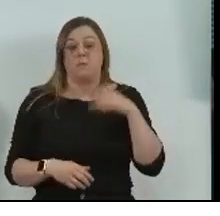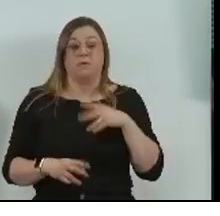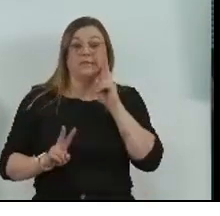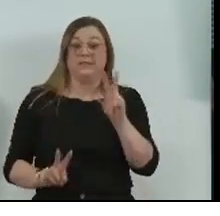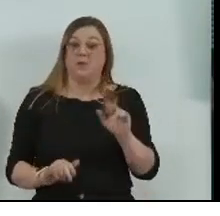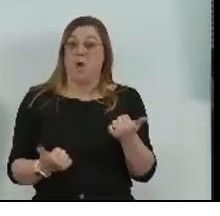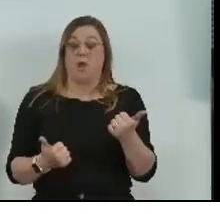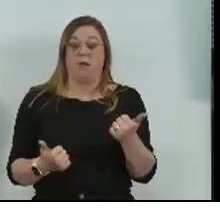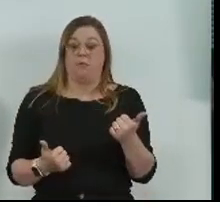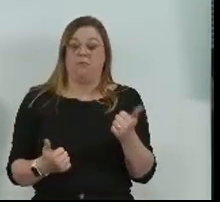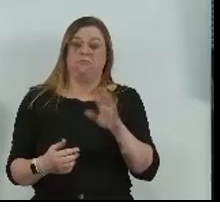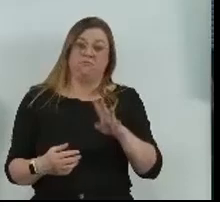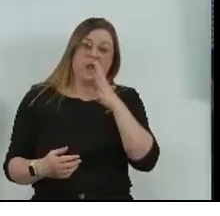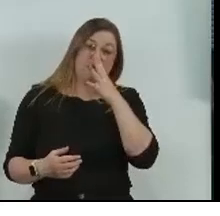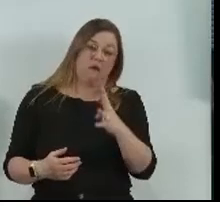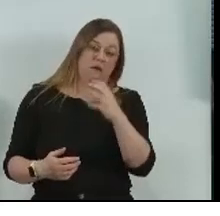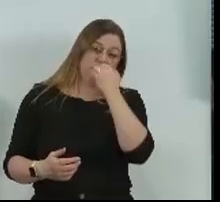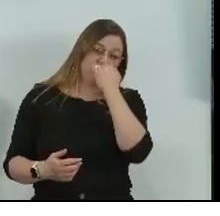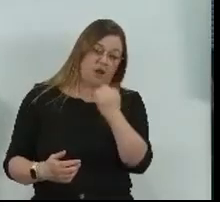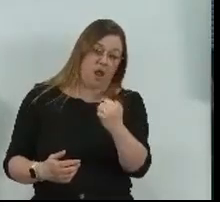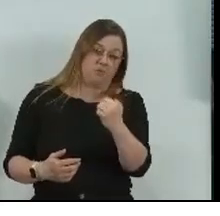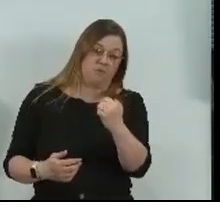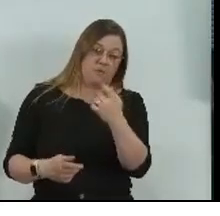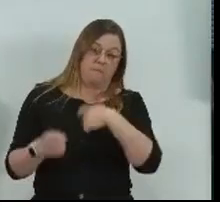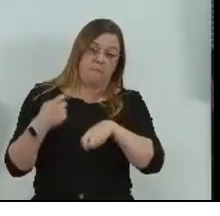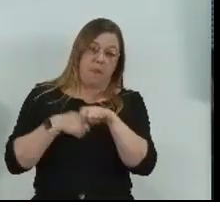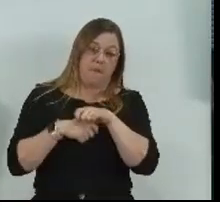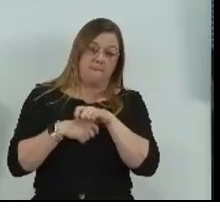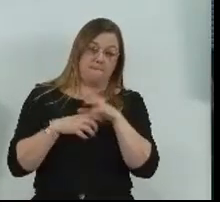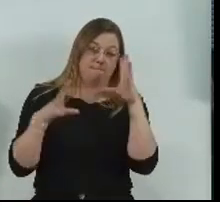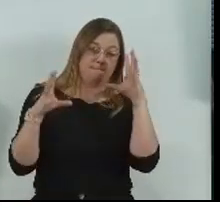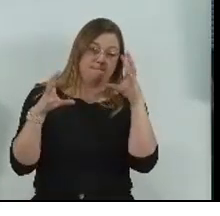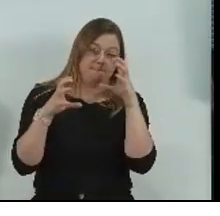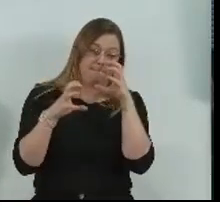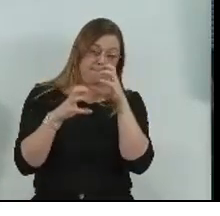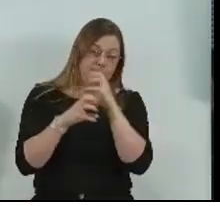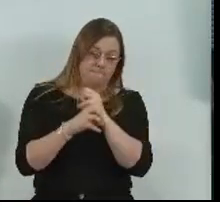It was only when I was like 9 or 10 years old that my vision started to deteriorate.